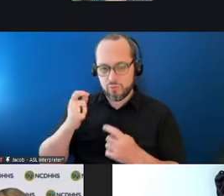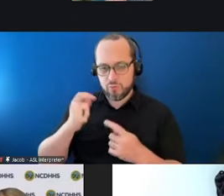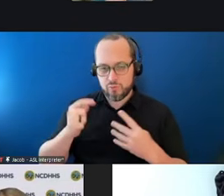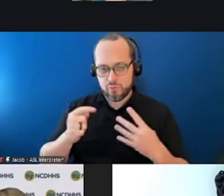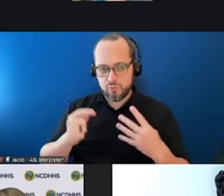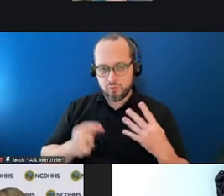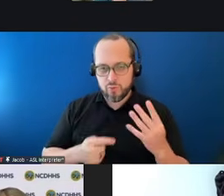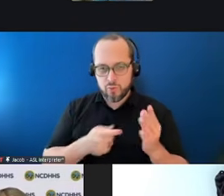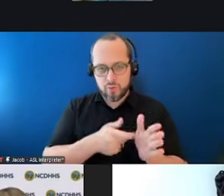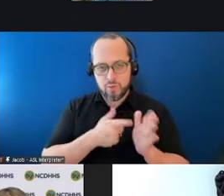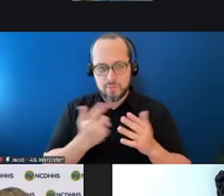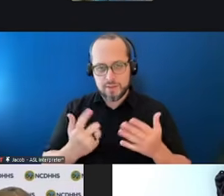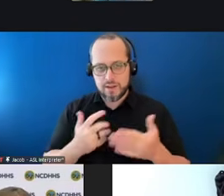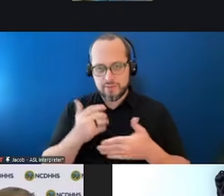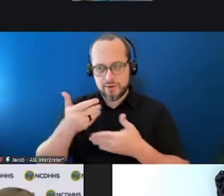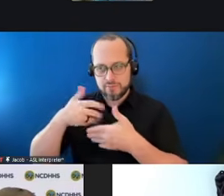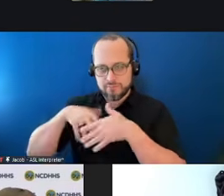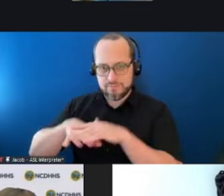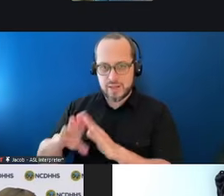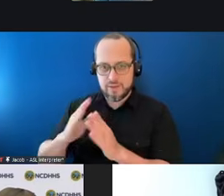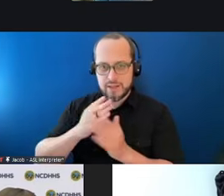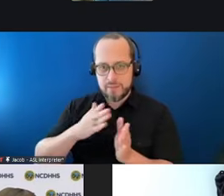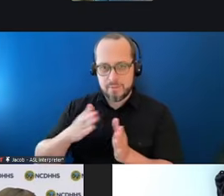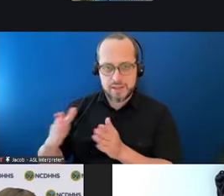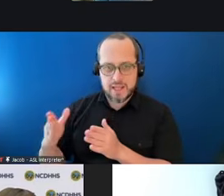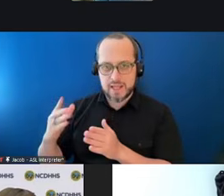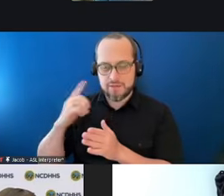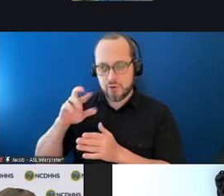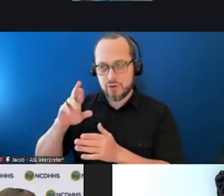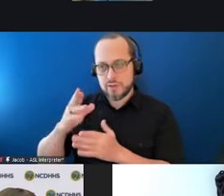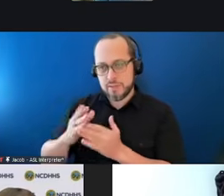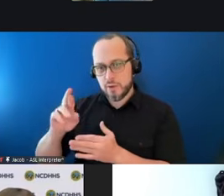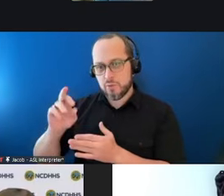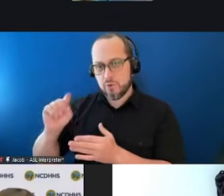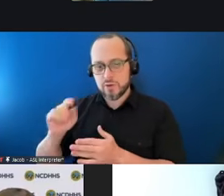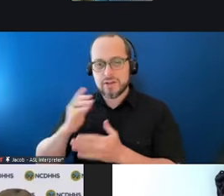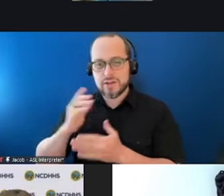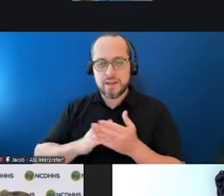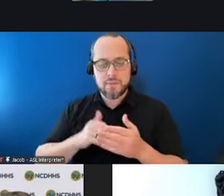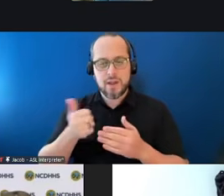as part of their plans and then there are some elective programs they can choose based on their